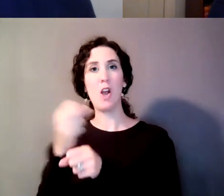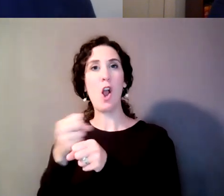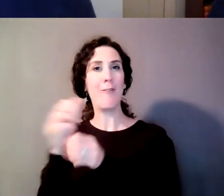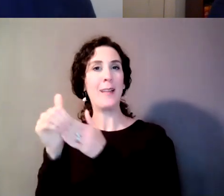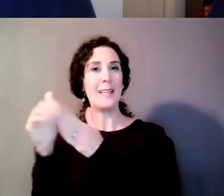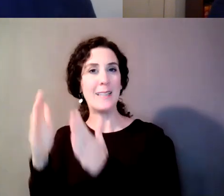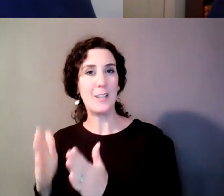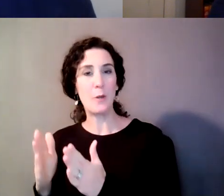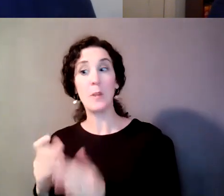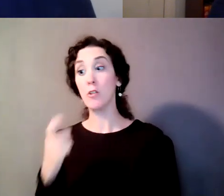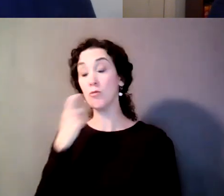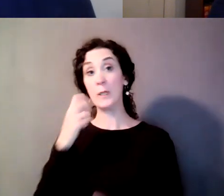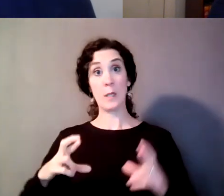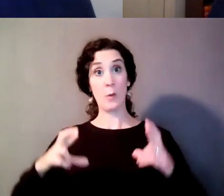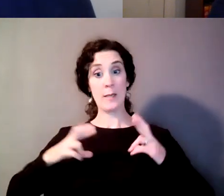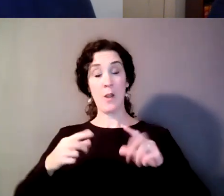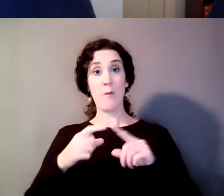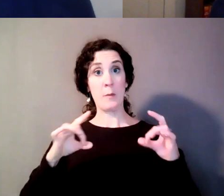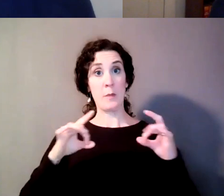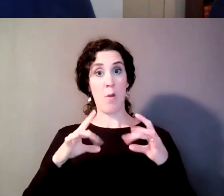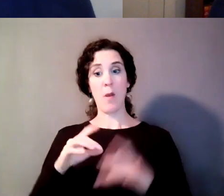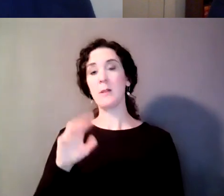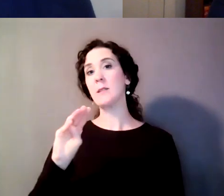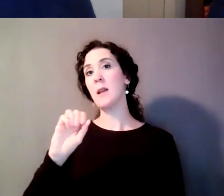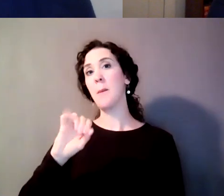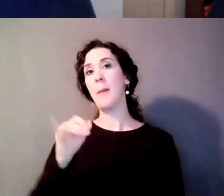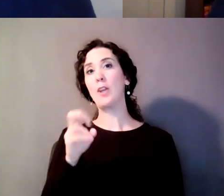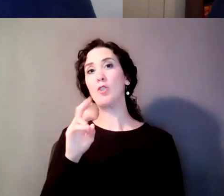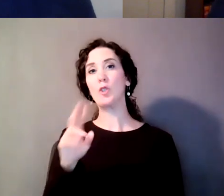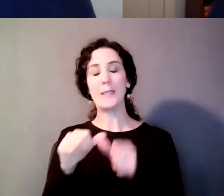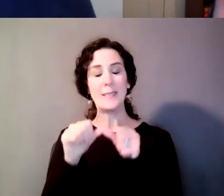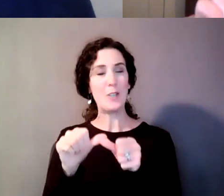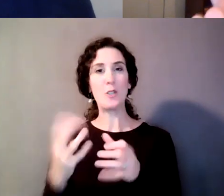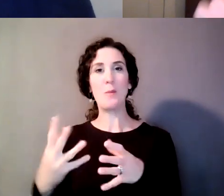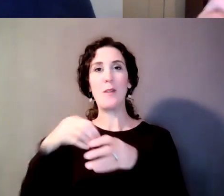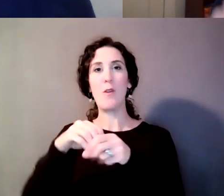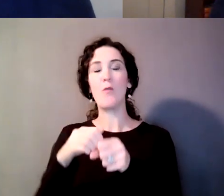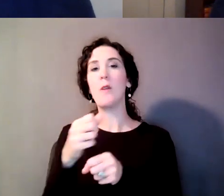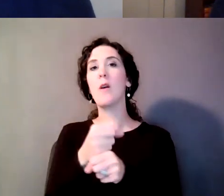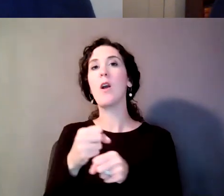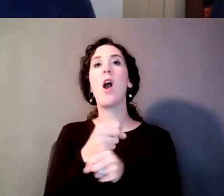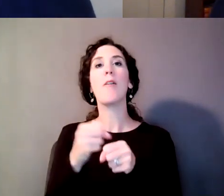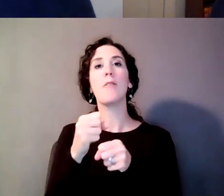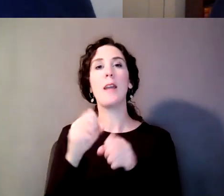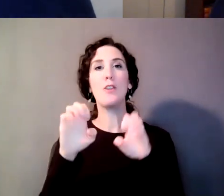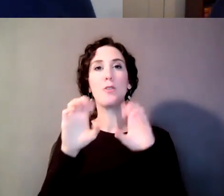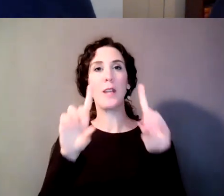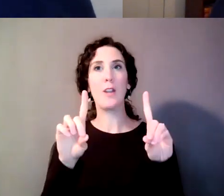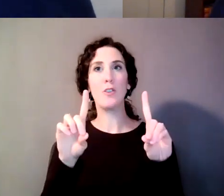Although recently retired from Starbucks Major continues to be involved with coffee education as an authorized specialty coffee association trainer